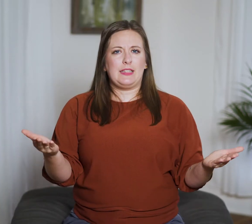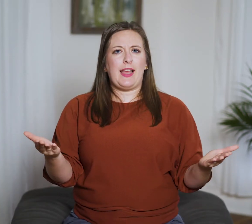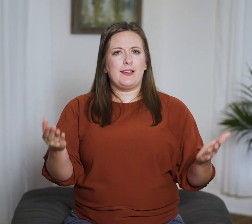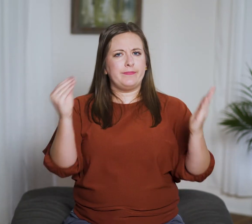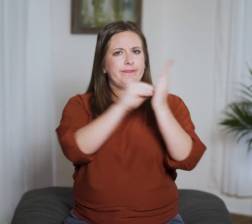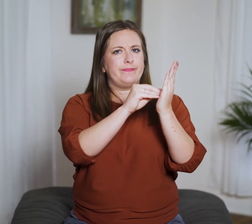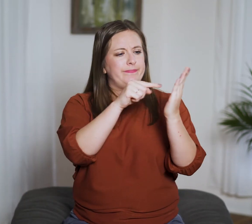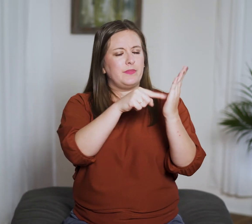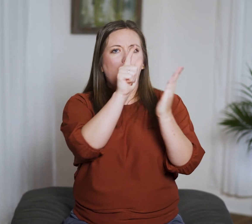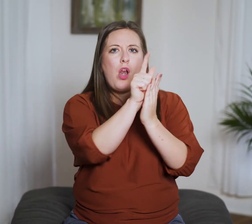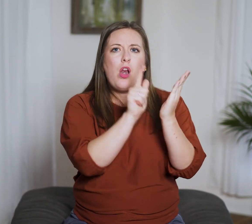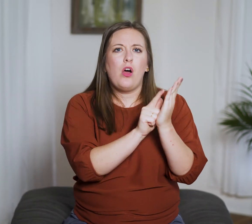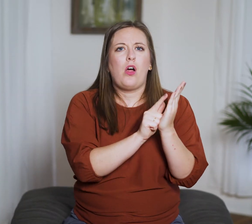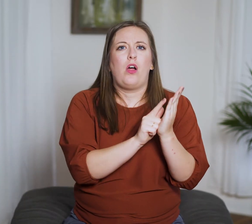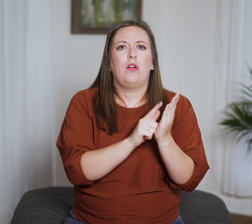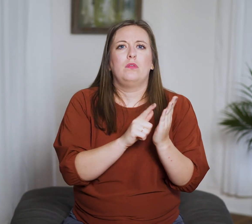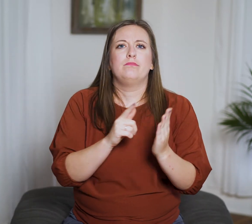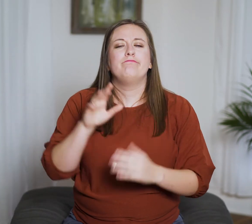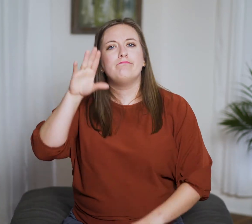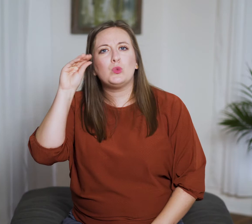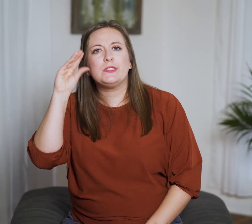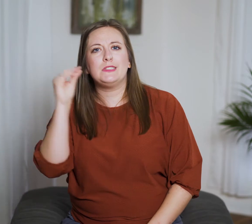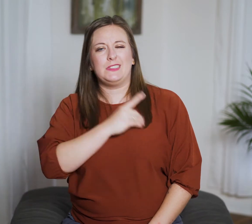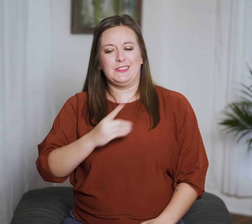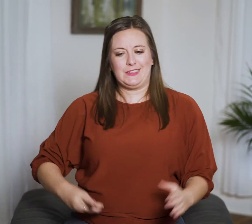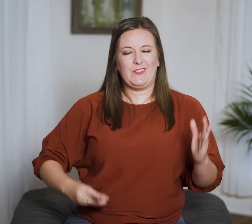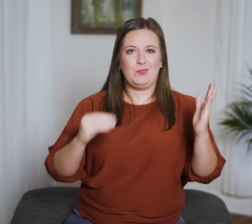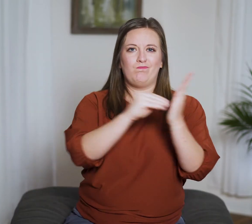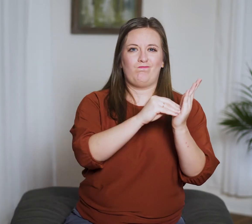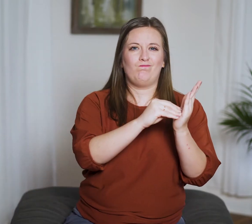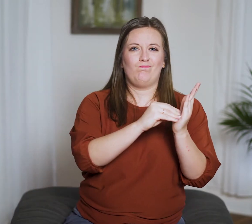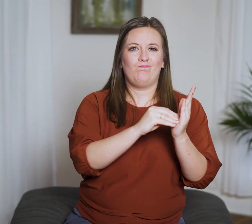that were clearly marked out in the law by Moses and David.